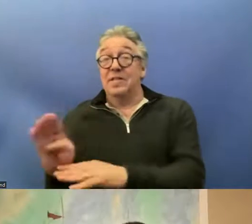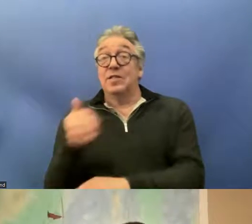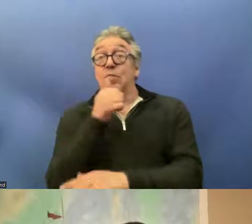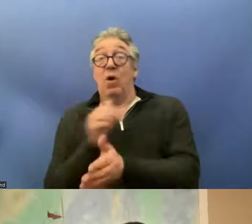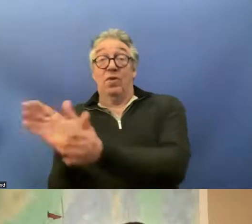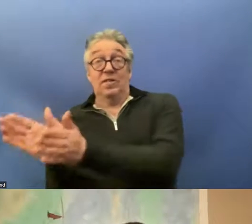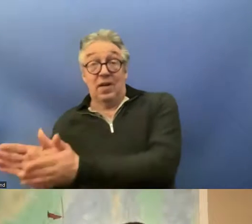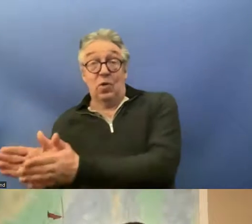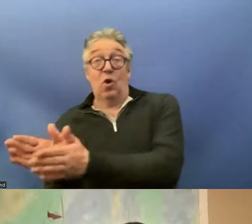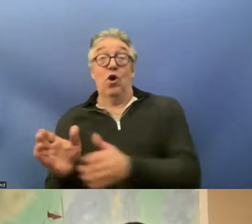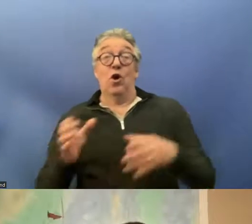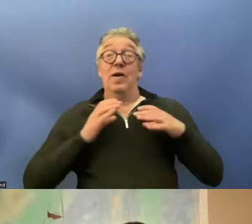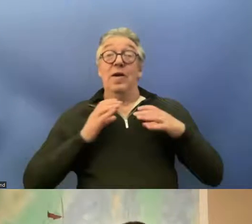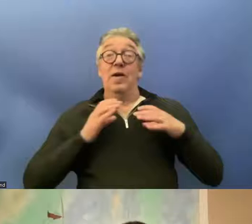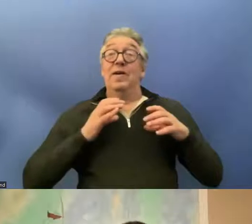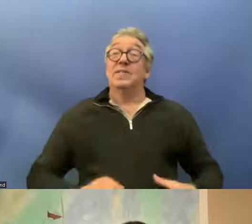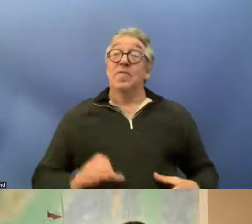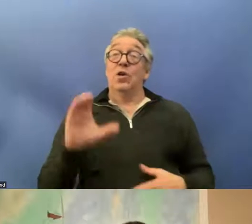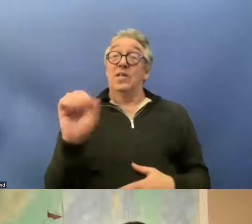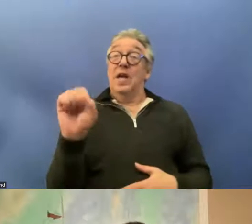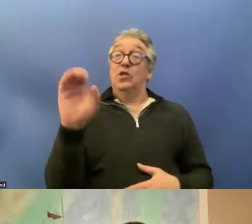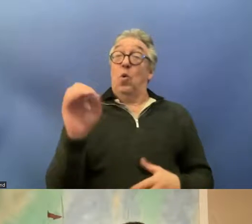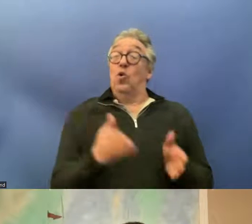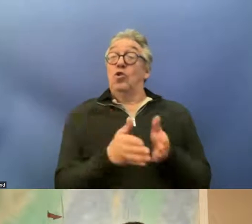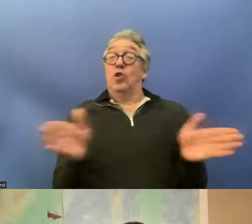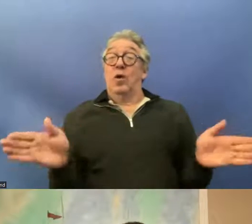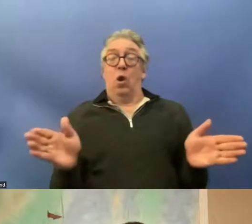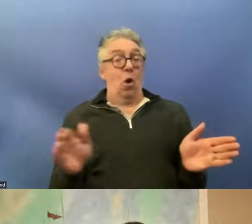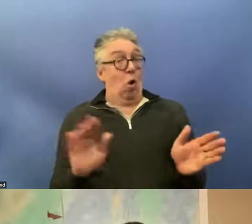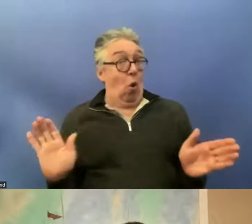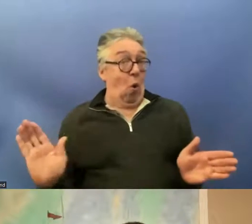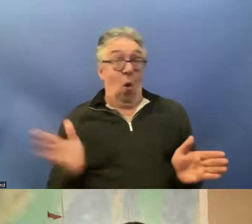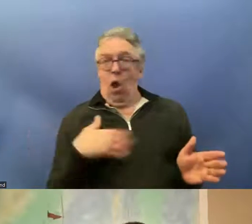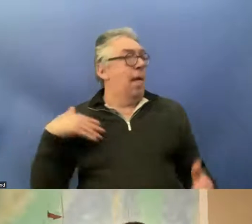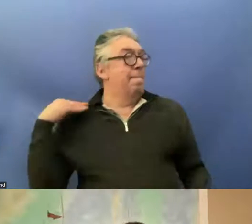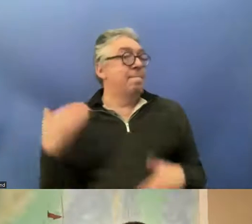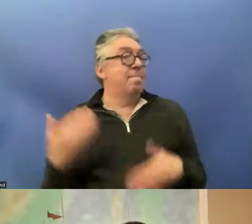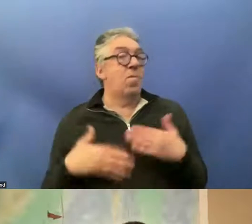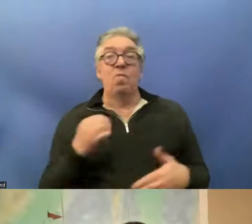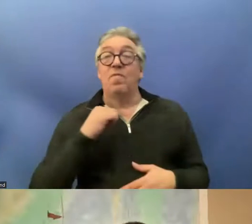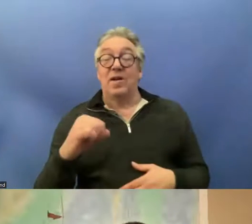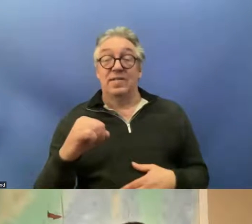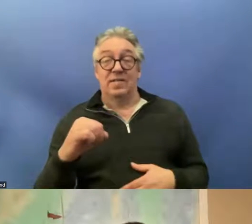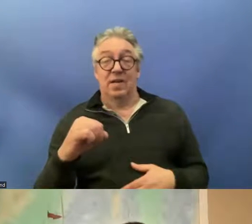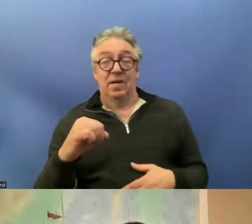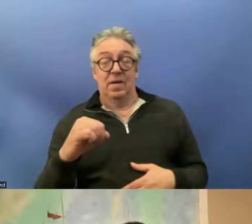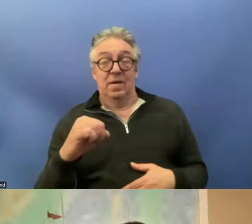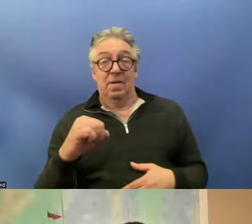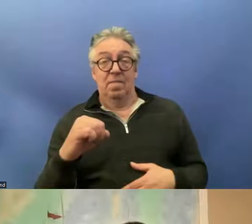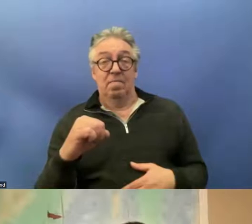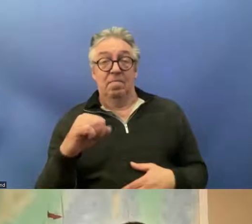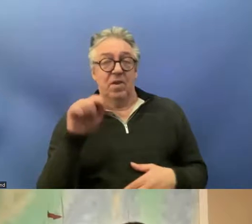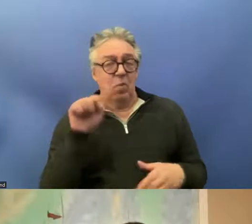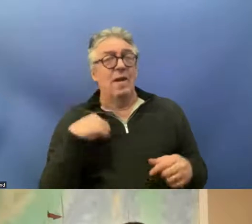in general, are all moving fast in developing new ways of collecting data,